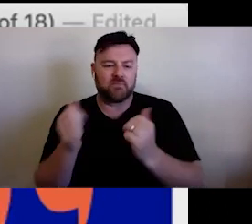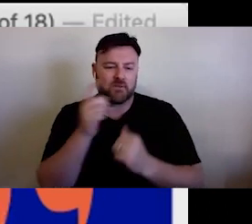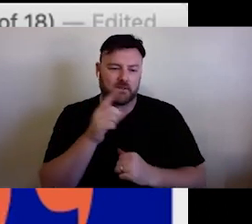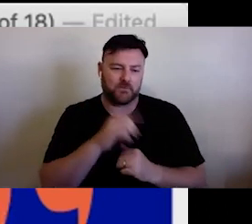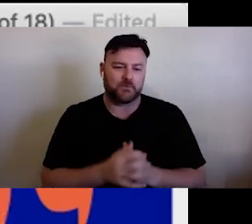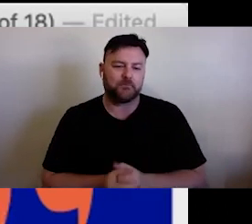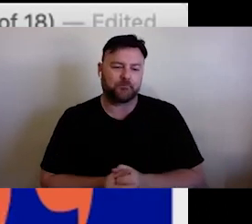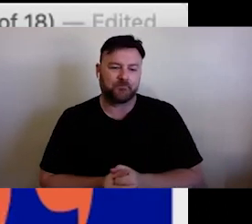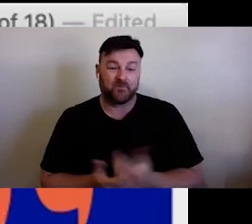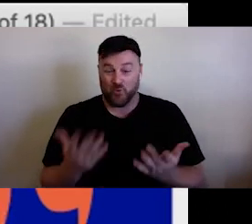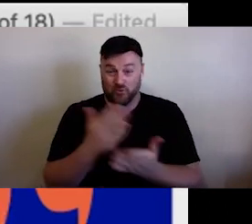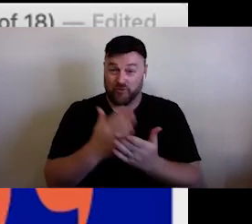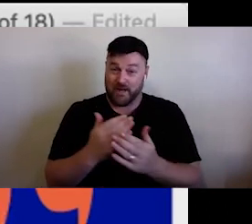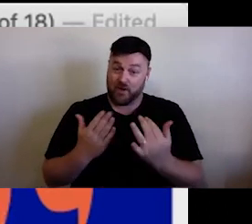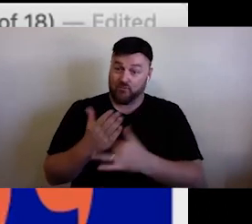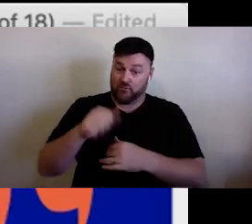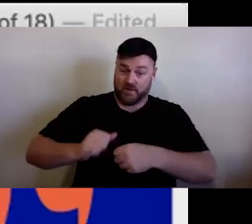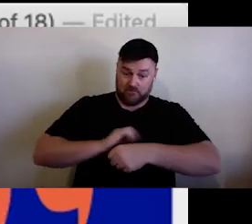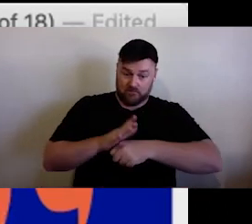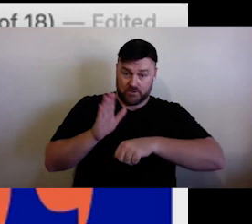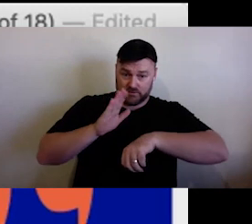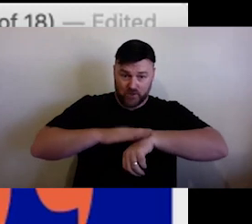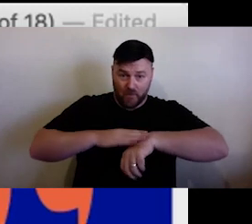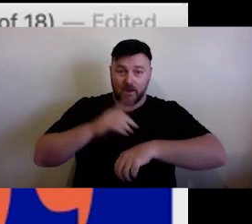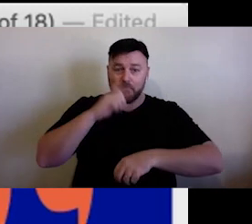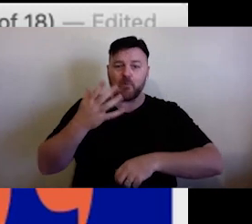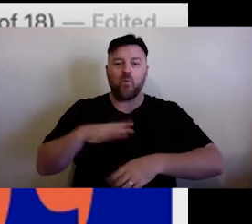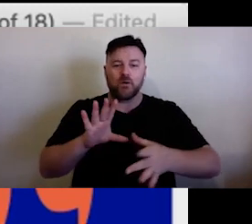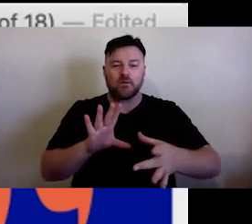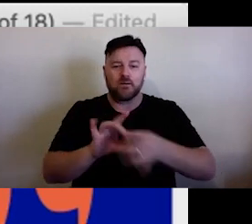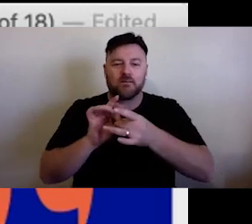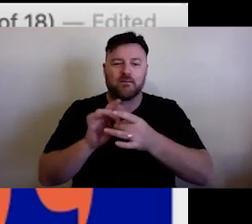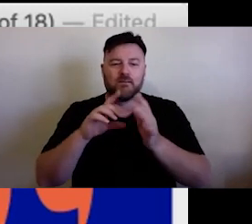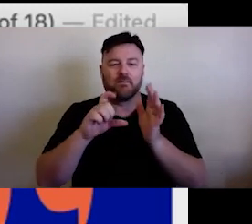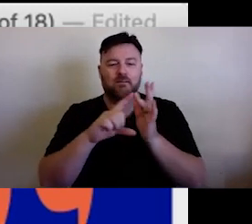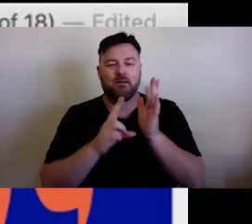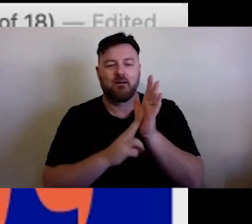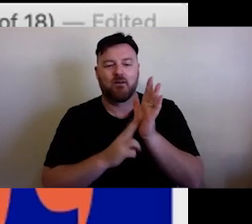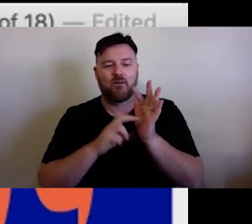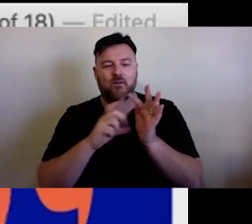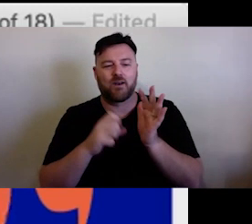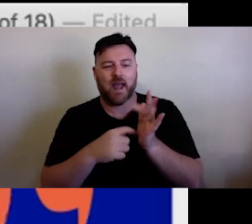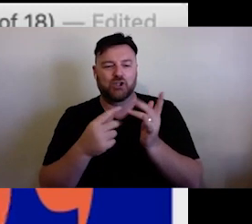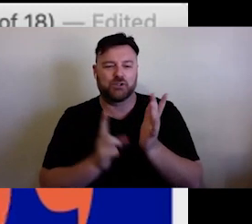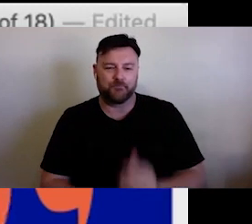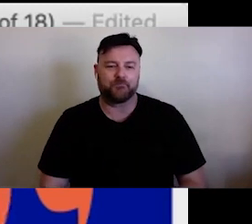one more quote and I want to share it with you. He believes that